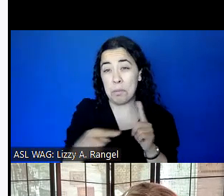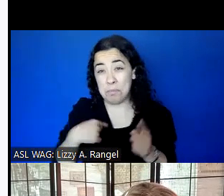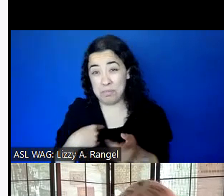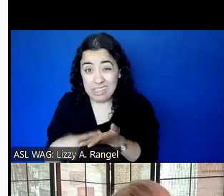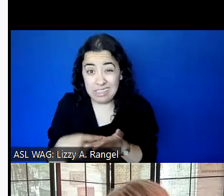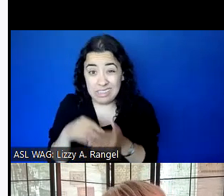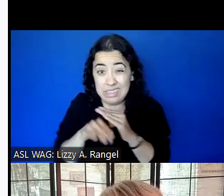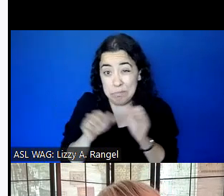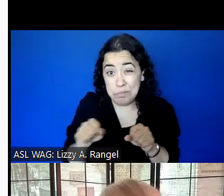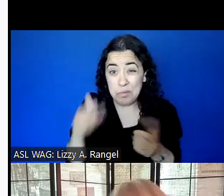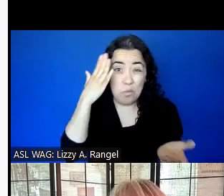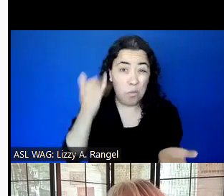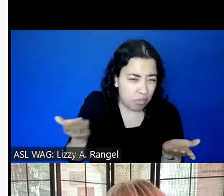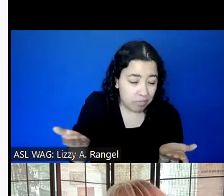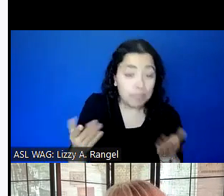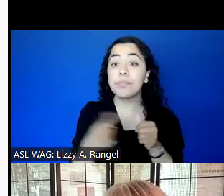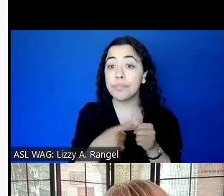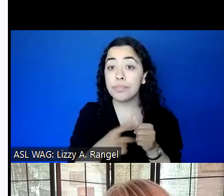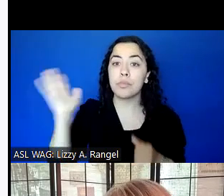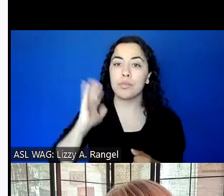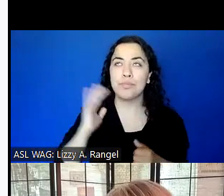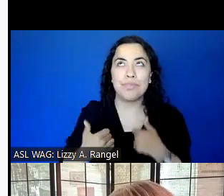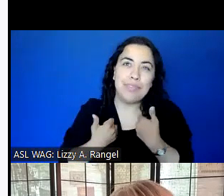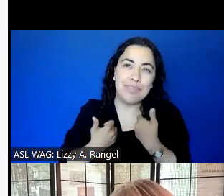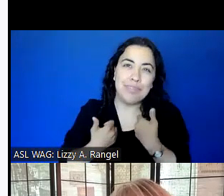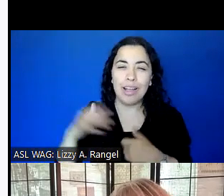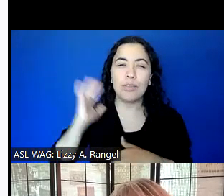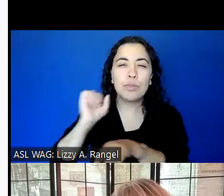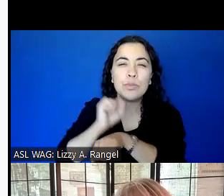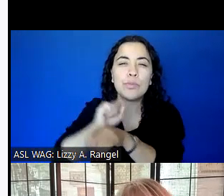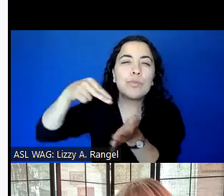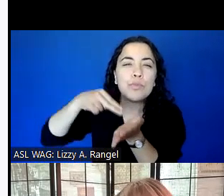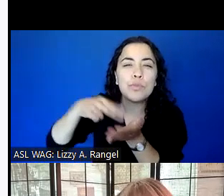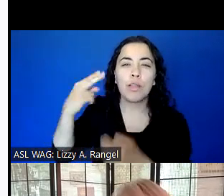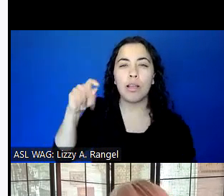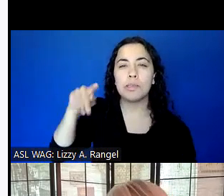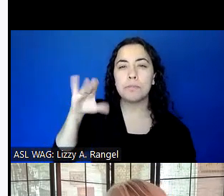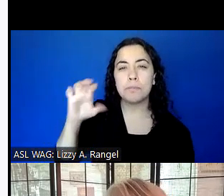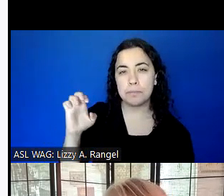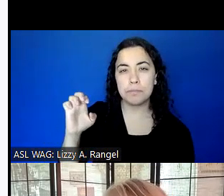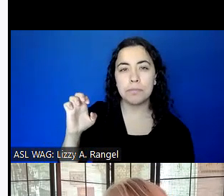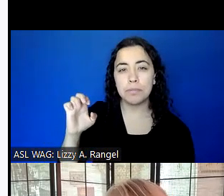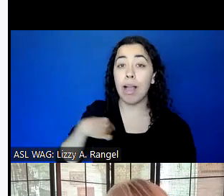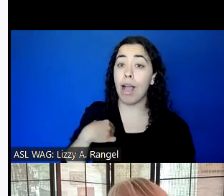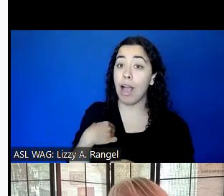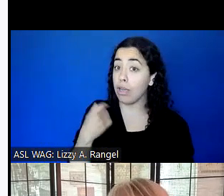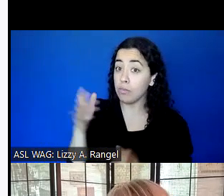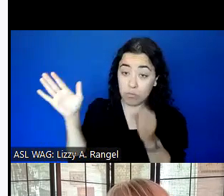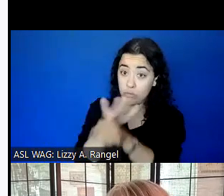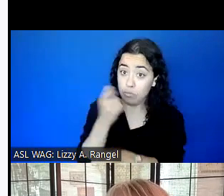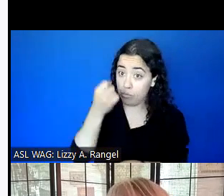My name is Amy June Hineline. I am currently the Community Architect for the Certification program